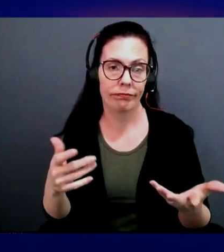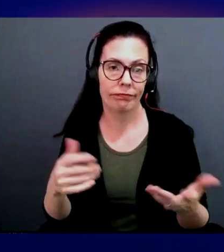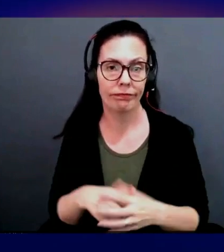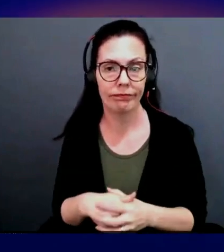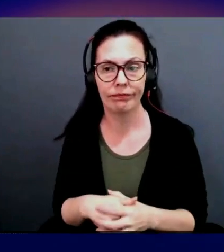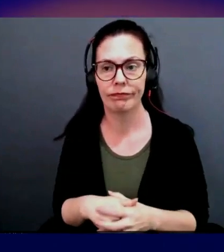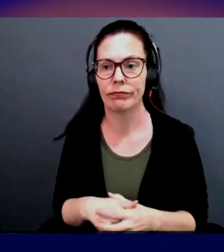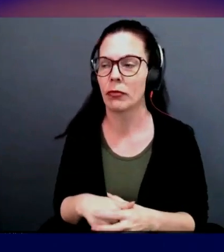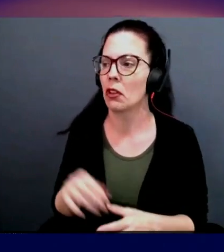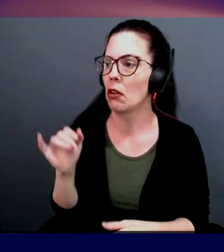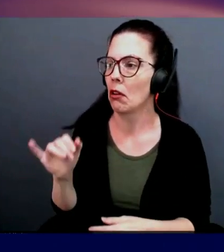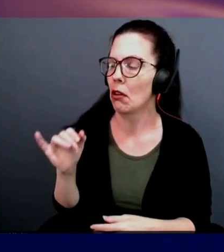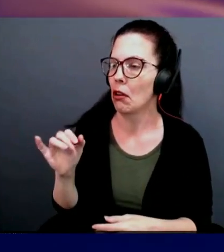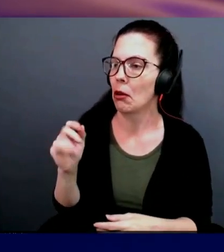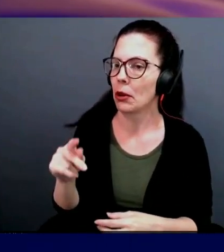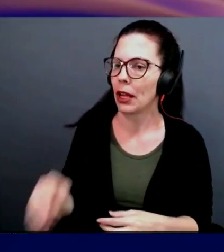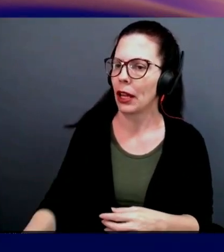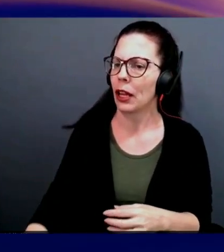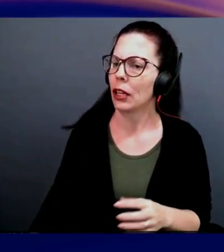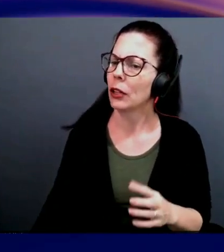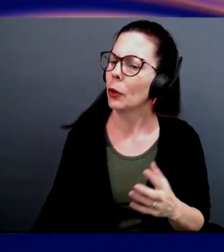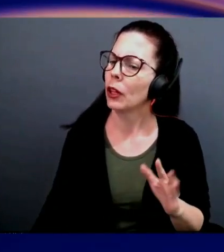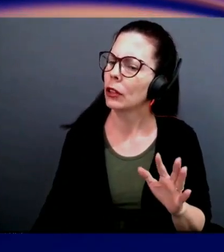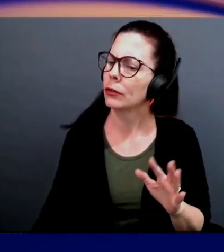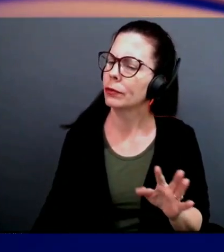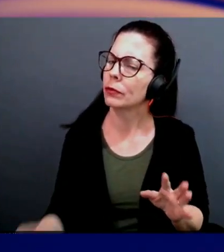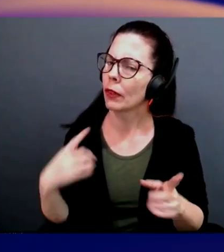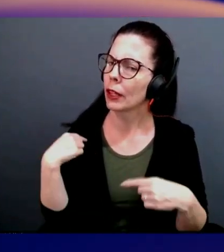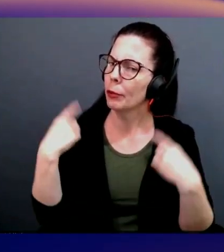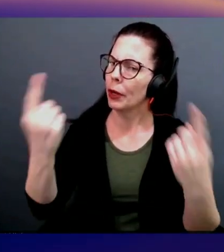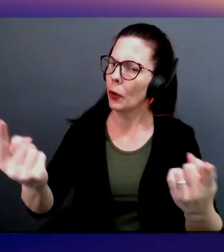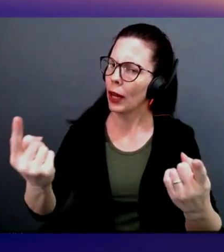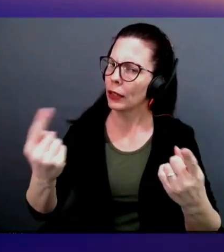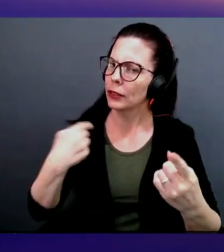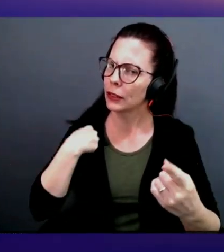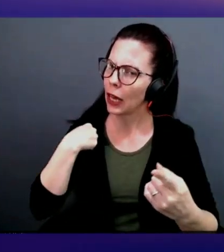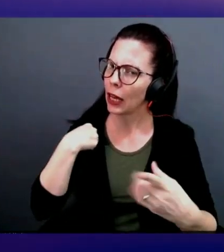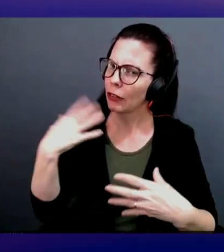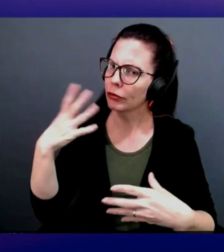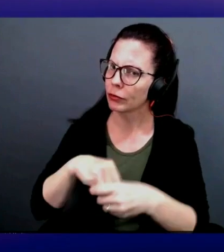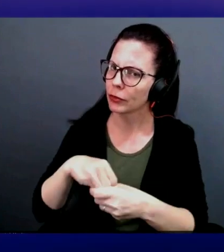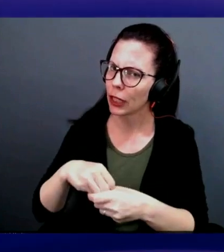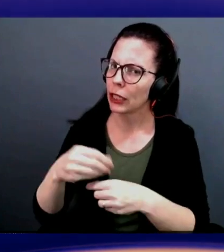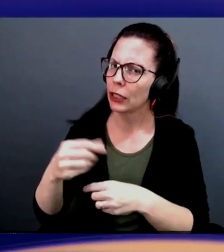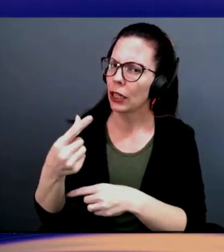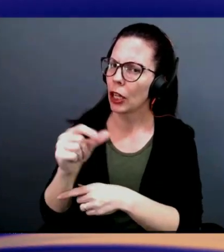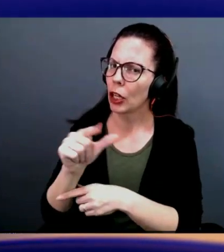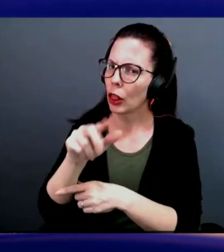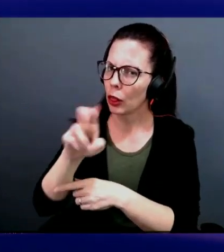Okay. Now it it's been a while since I've really been deep with Glue. So we start with some data.